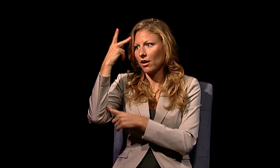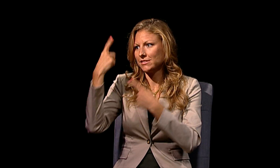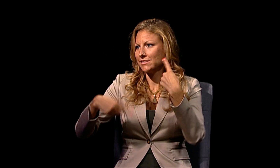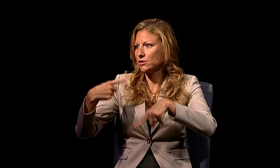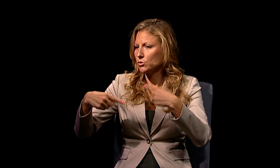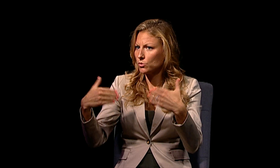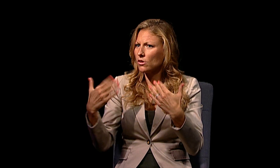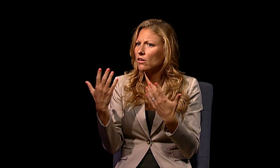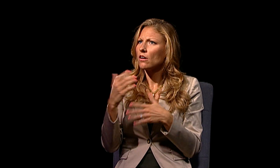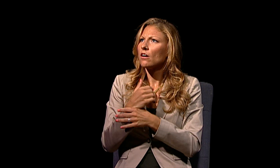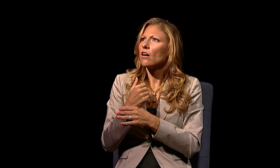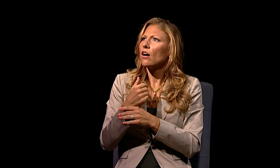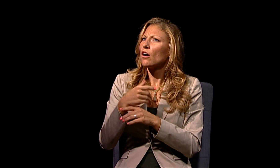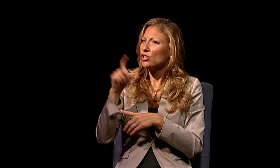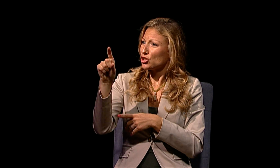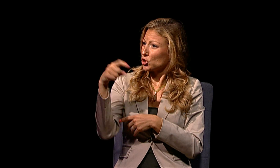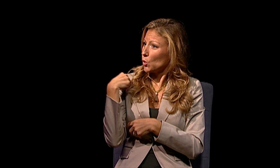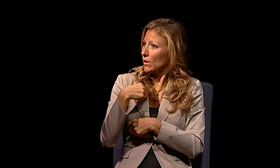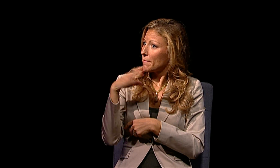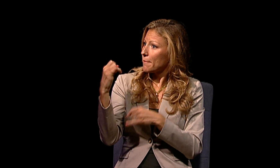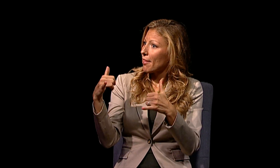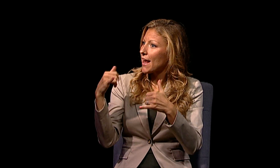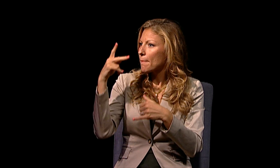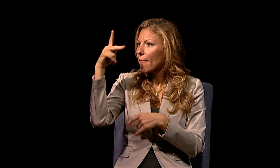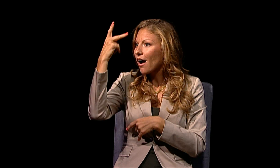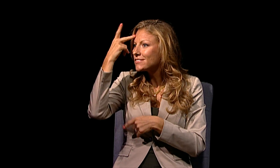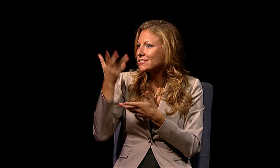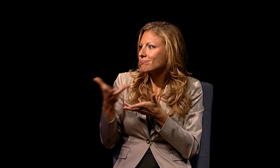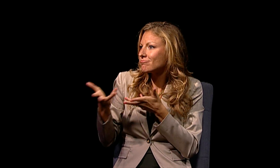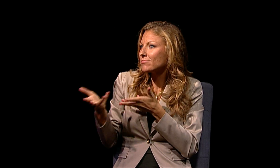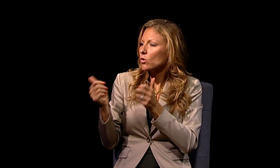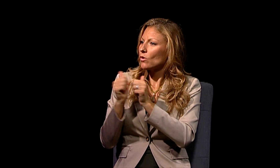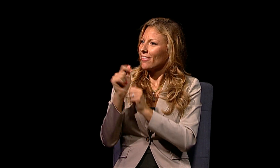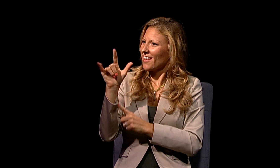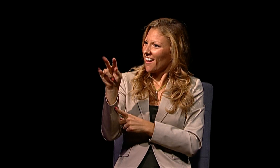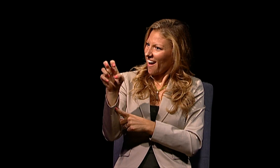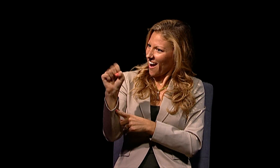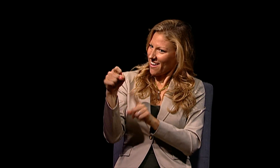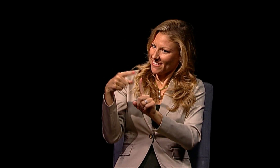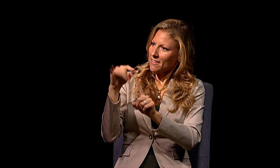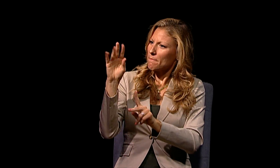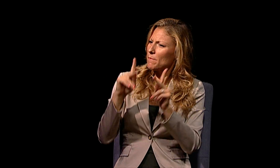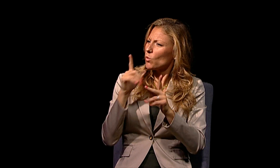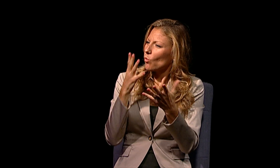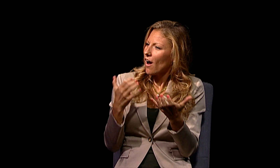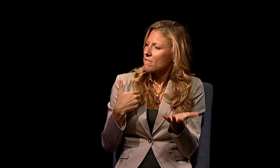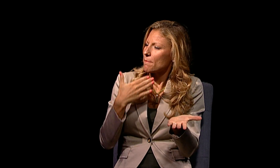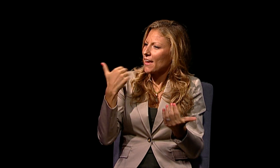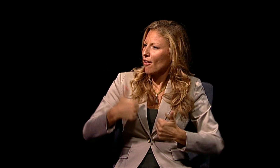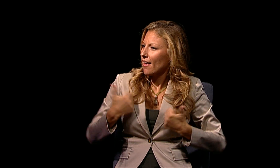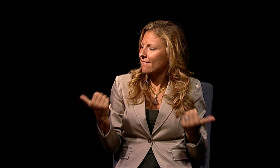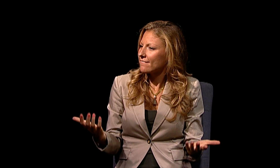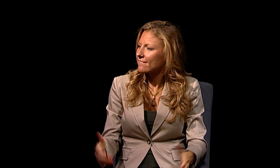YOU KNOW IMMIGRATION IS SUCH A HOT POLITICAL TOPIC RIGHT NOW. DO YOU THINK THAT WE SHOULD BE PLAYING POLITICS WITH THE LIVES OF PEOPLE